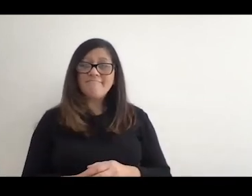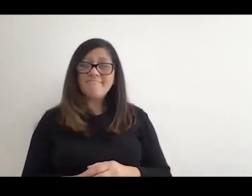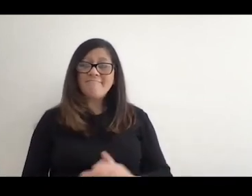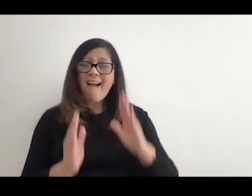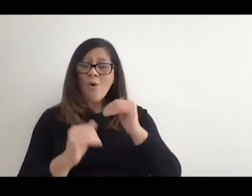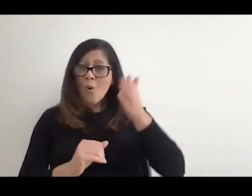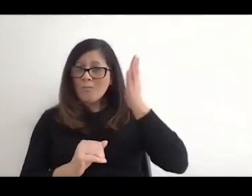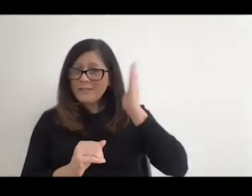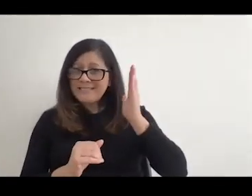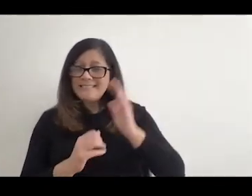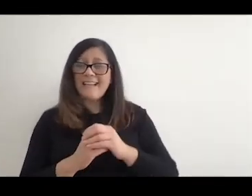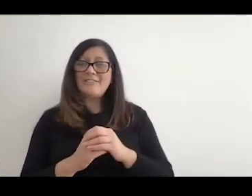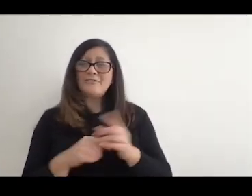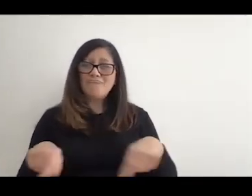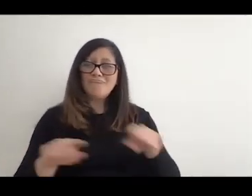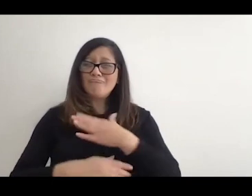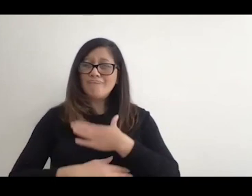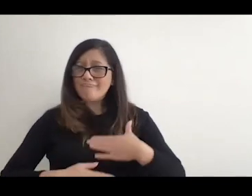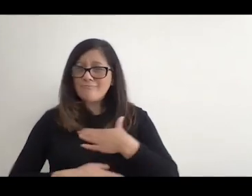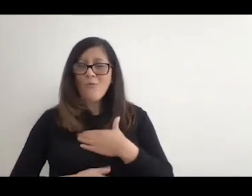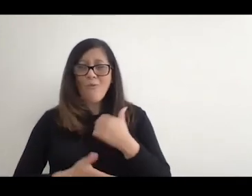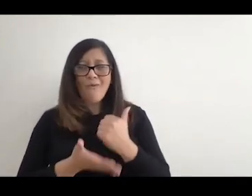of your speaker series. Thank you so much.